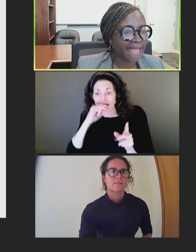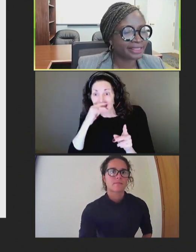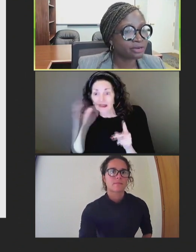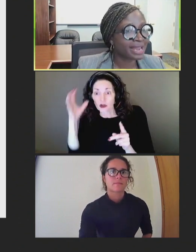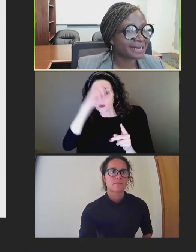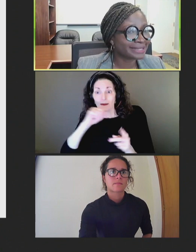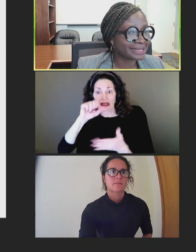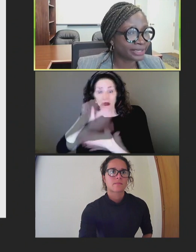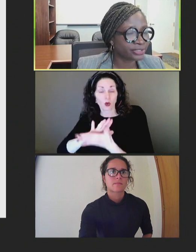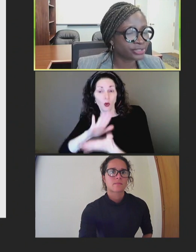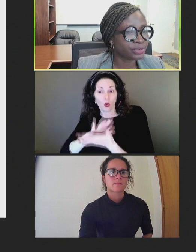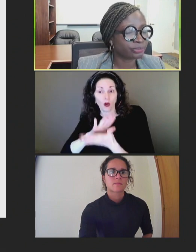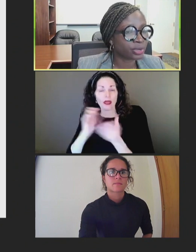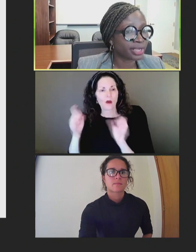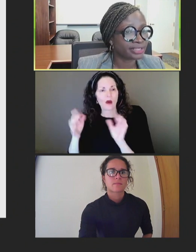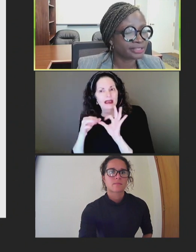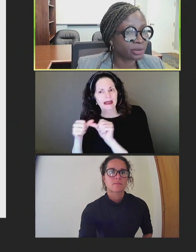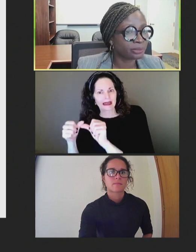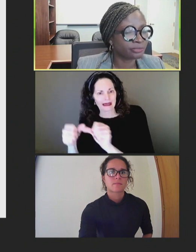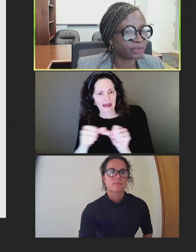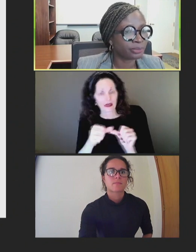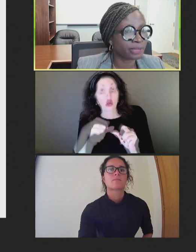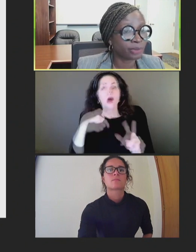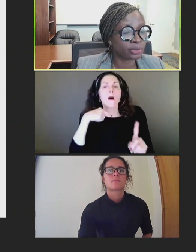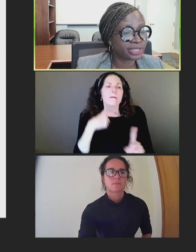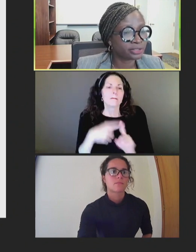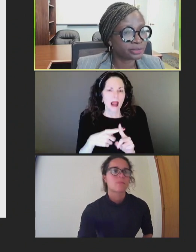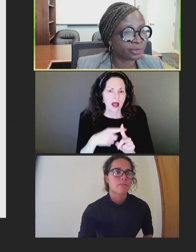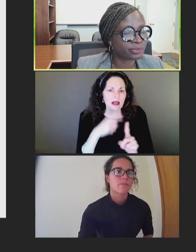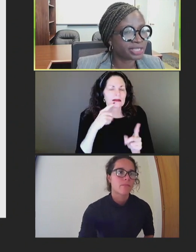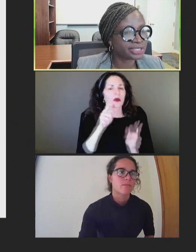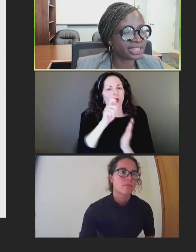and then writing letters to employers from the public health department saying,